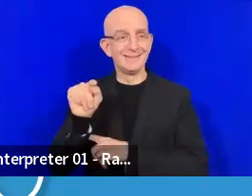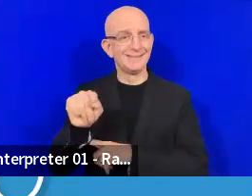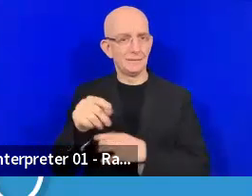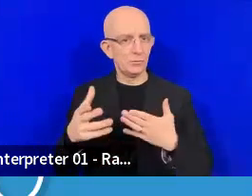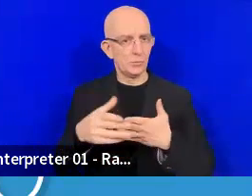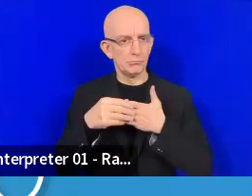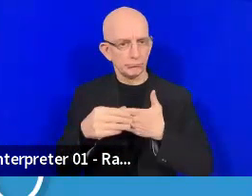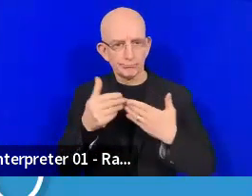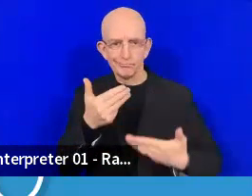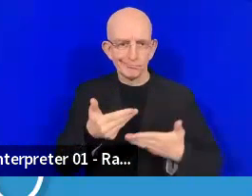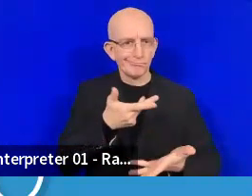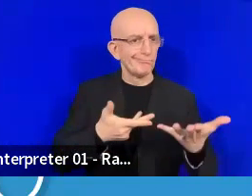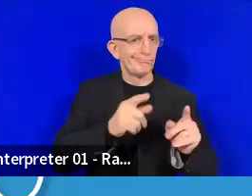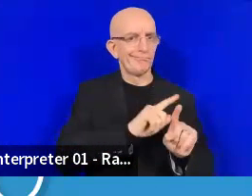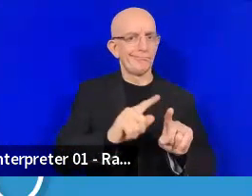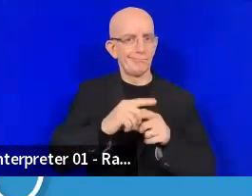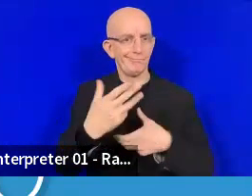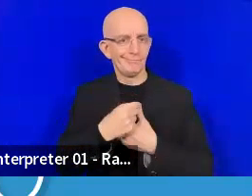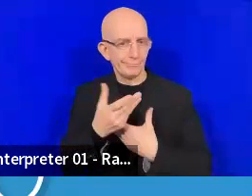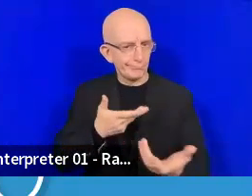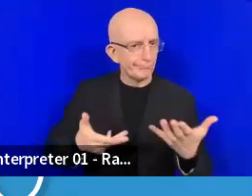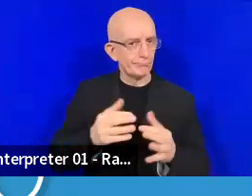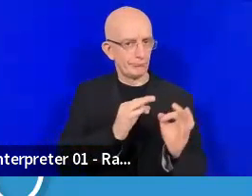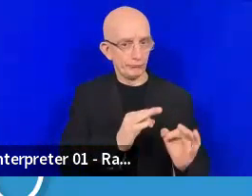are included in the high level meeting process.